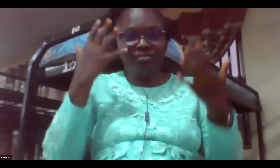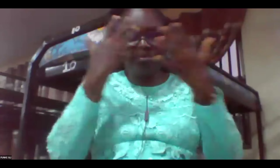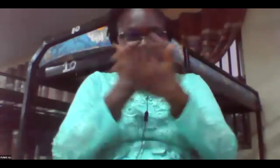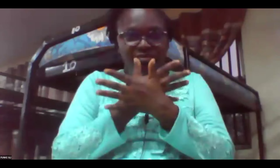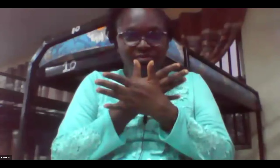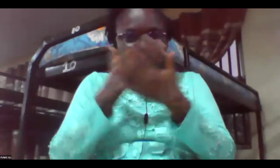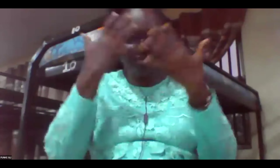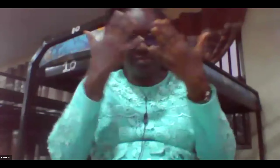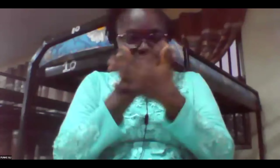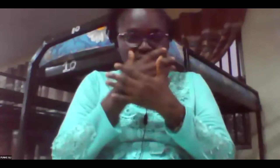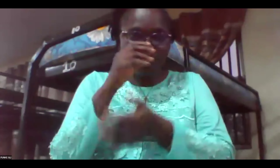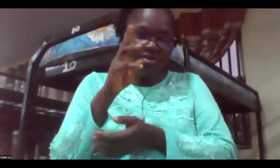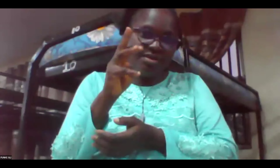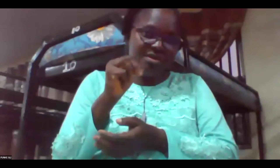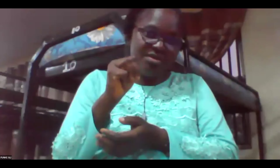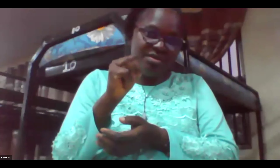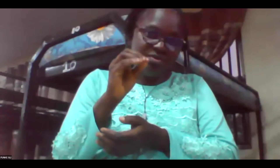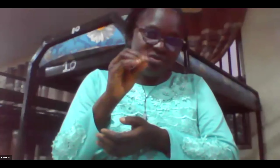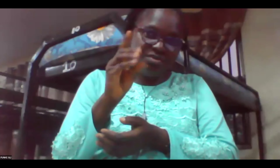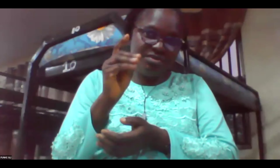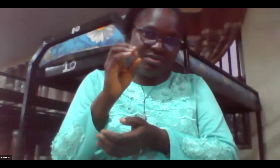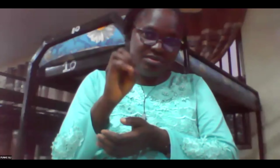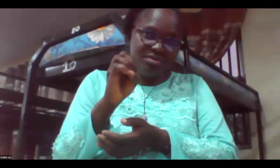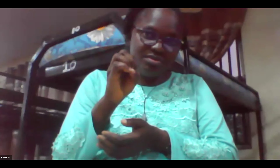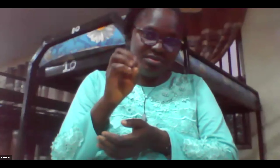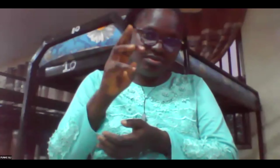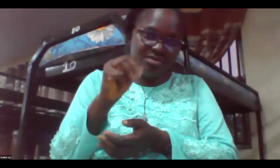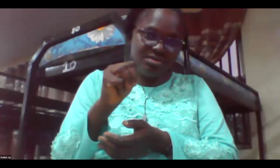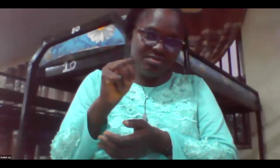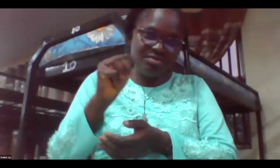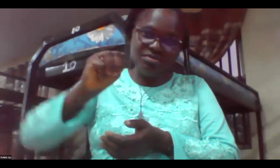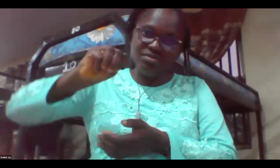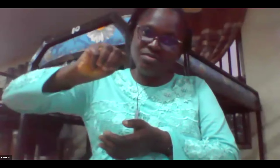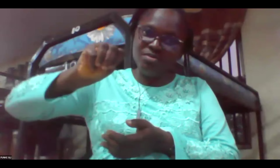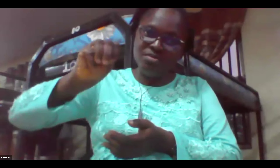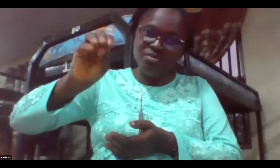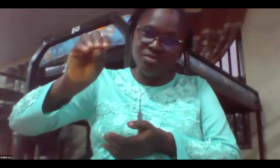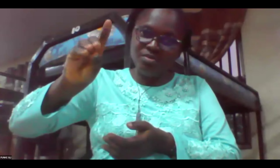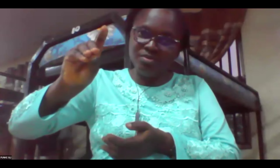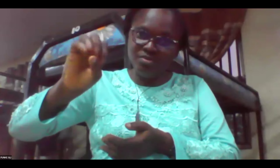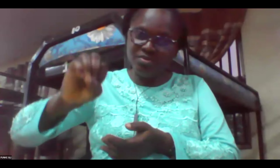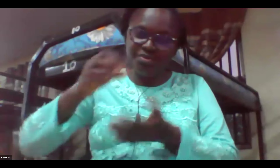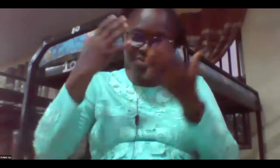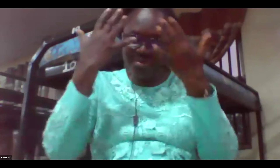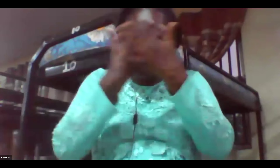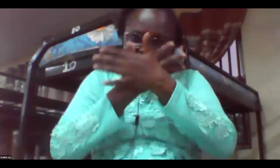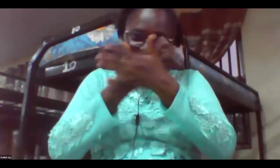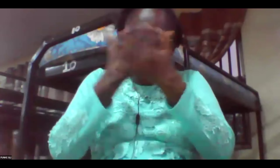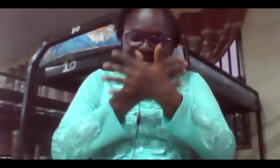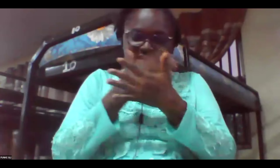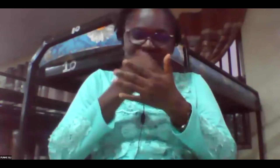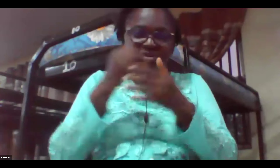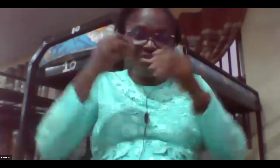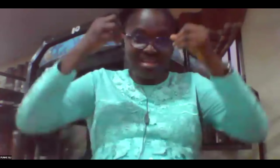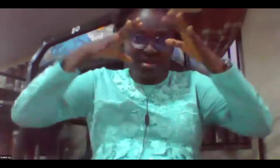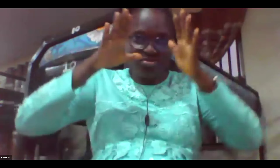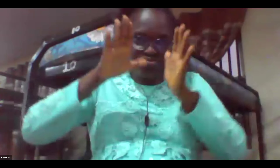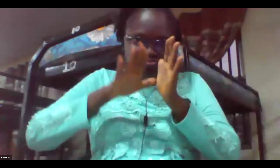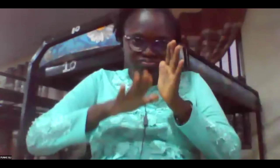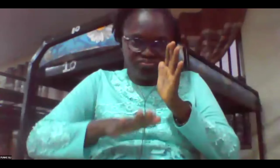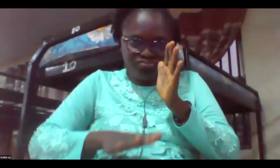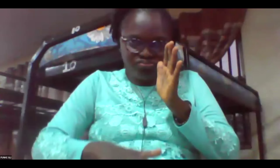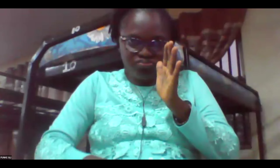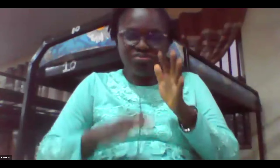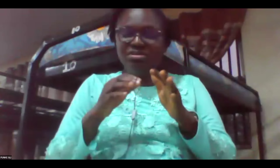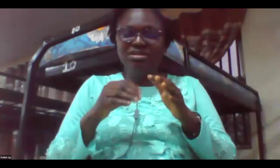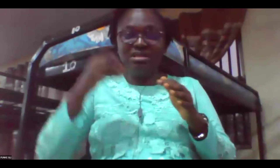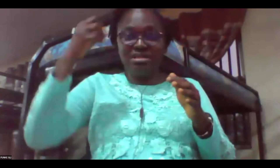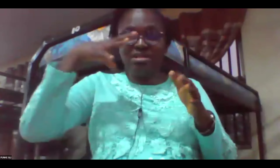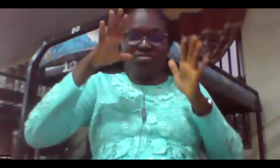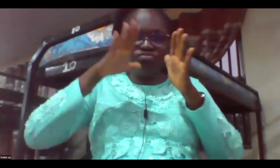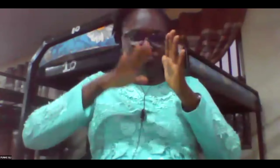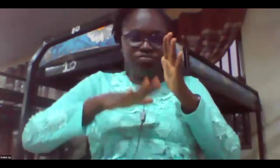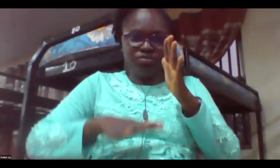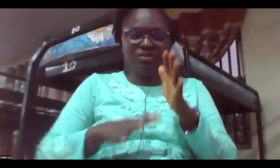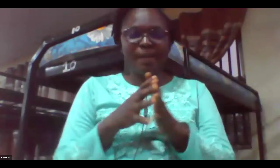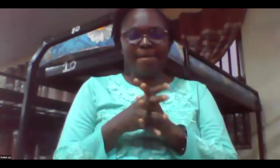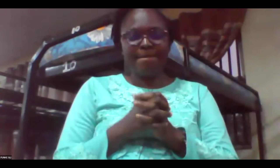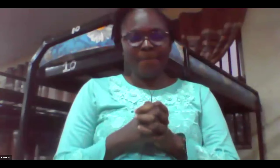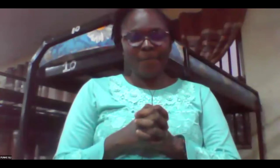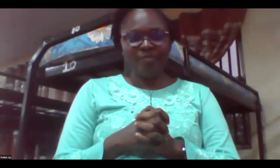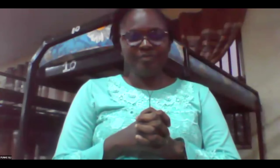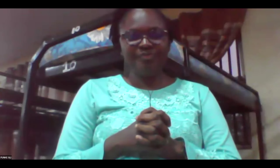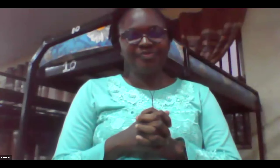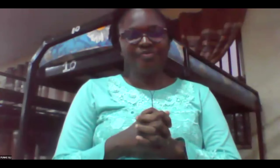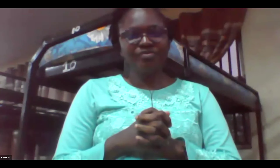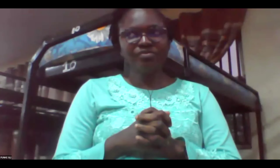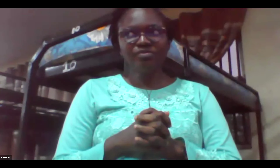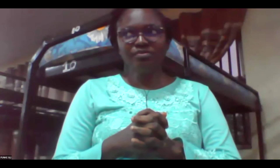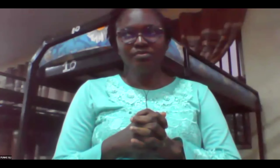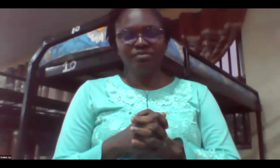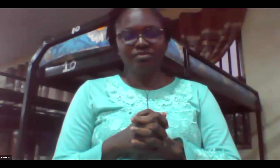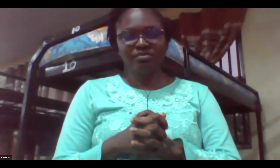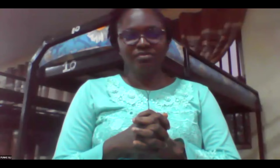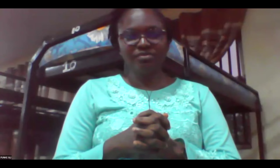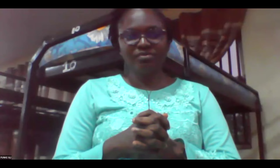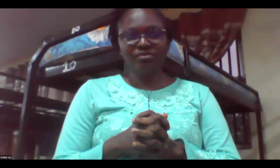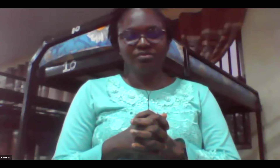Just click on that dark mode. So your your screen itself is going to be dark automatically to reduce the level of the light ray, you know, to your eyes there is also an icon where you see something like an eye. You see the roots down eye protection.